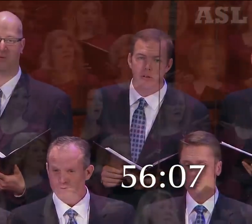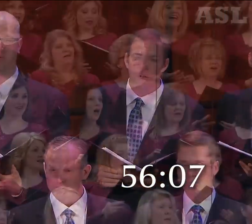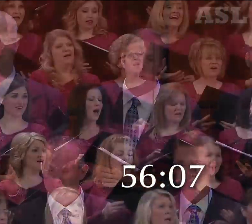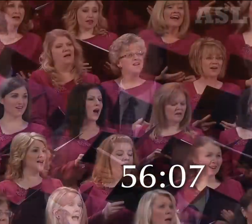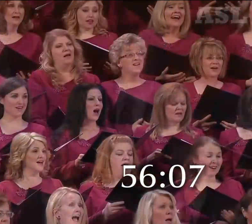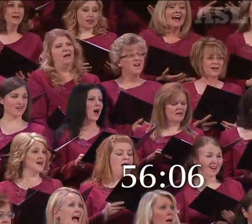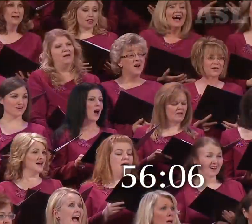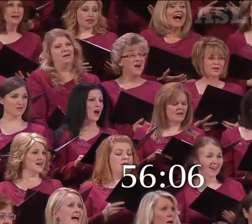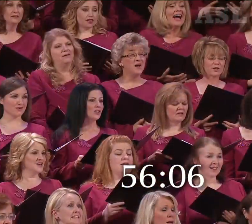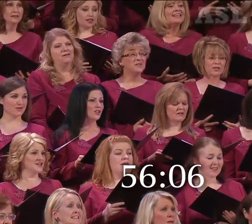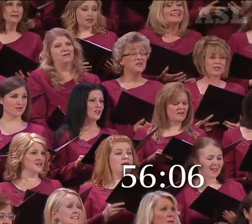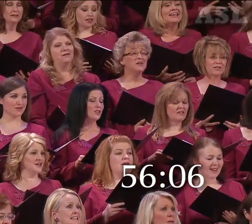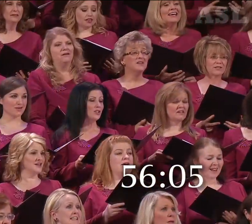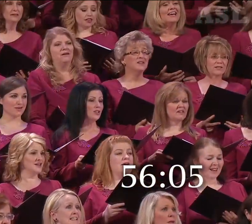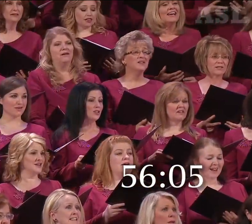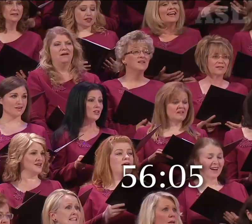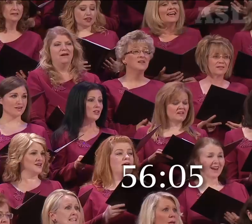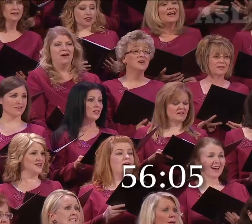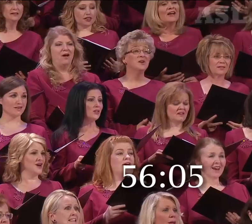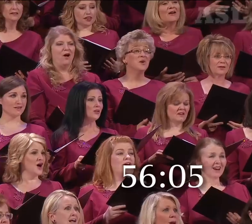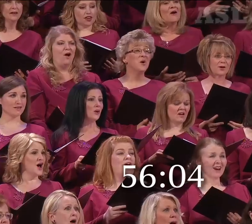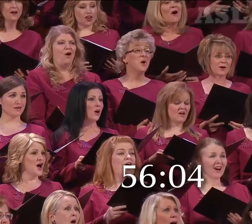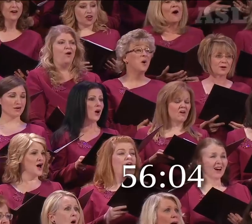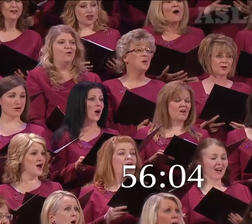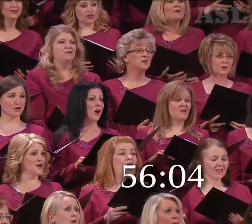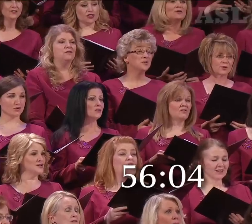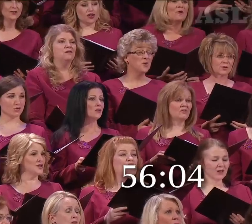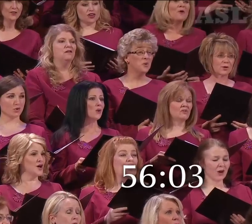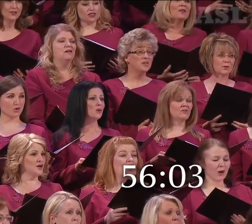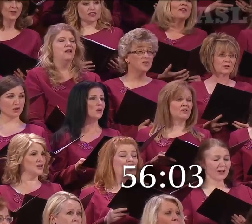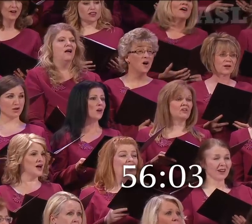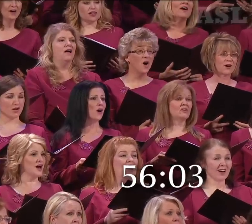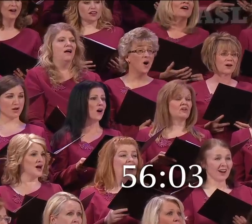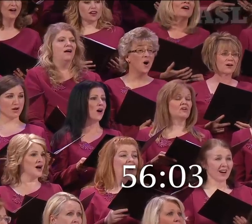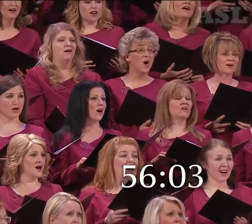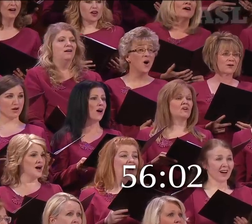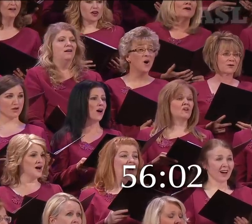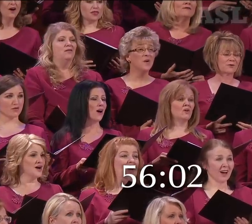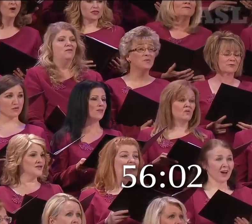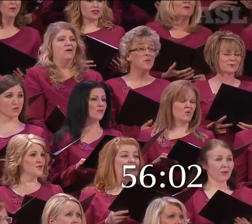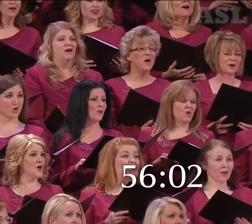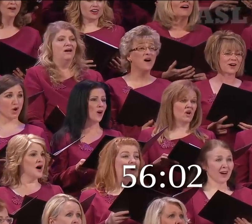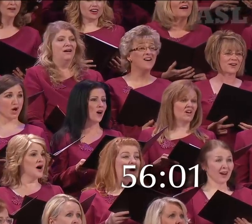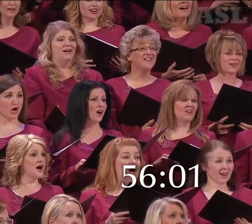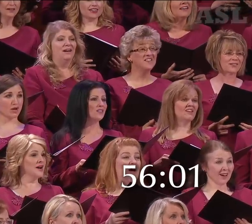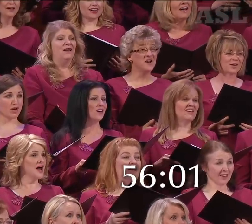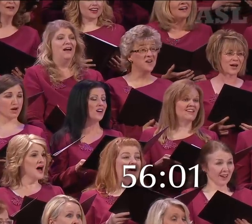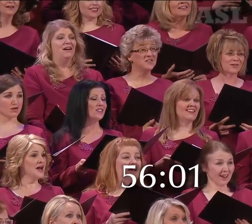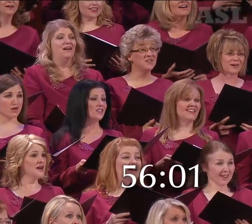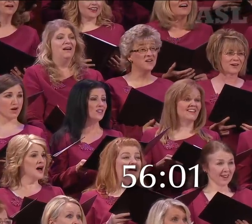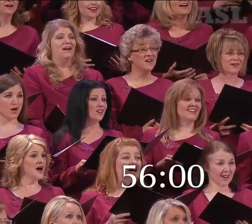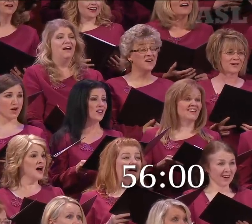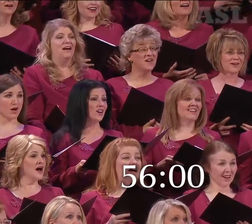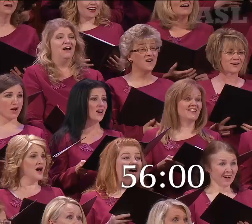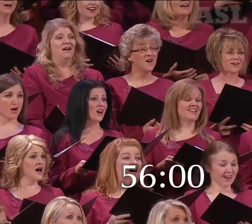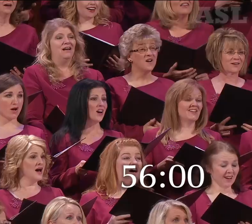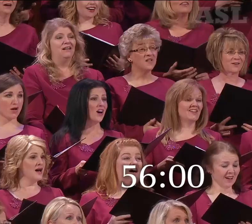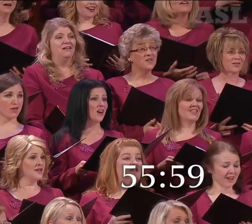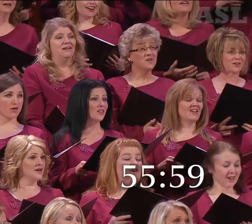OF THE CHURCH OF JESUS CHRIST OF LATTER-DAY SAINTS.